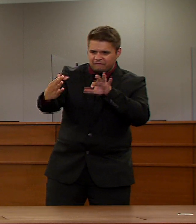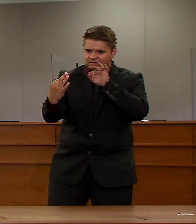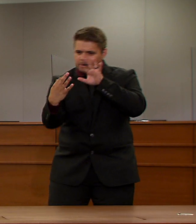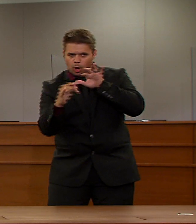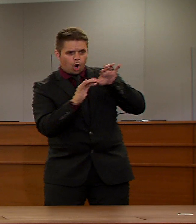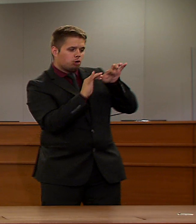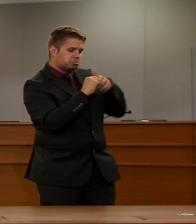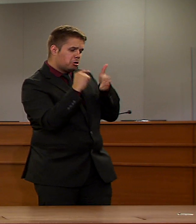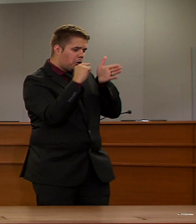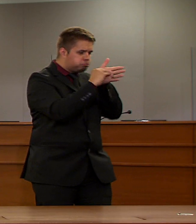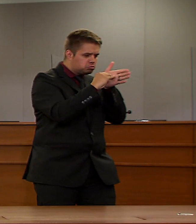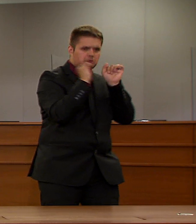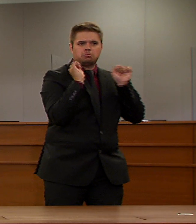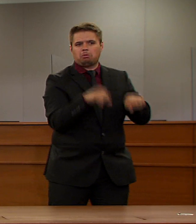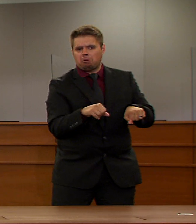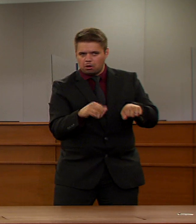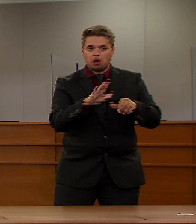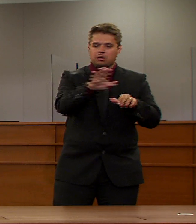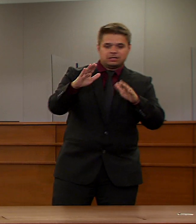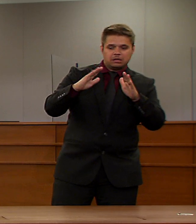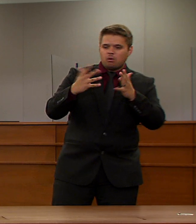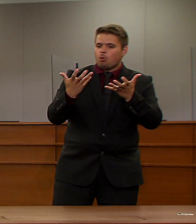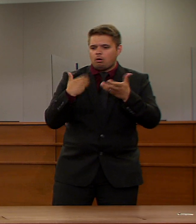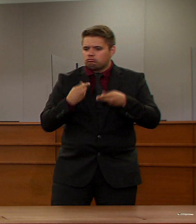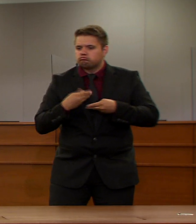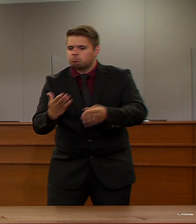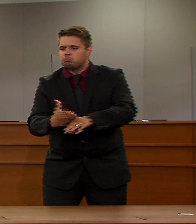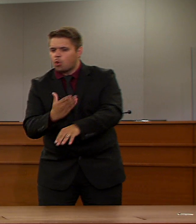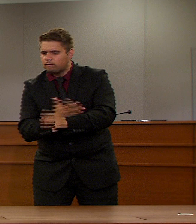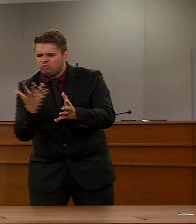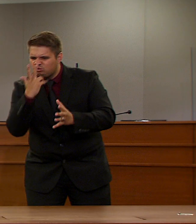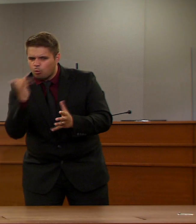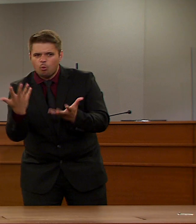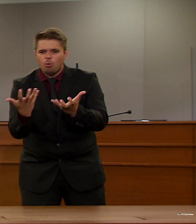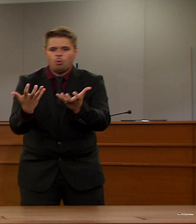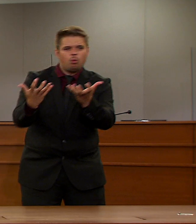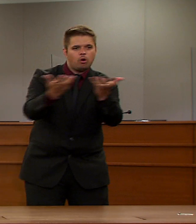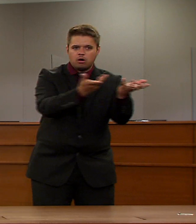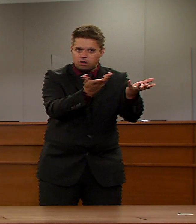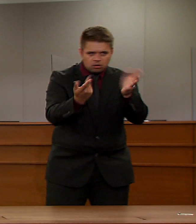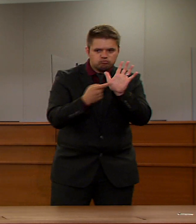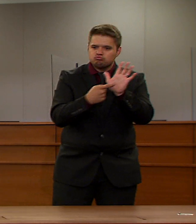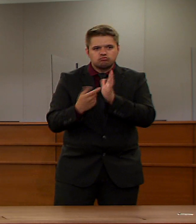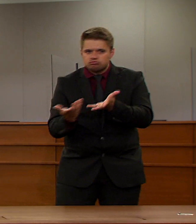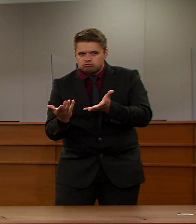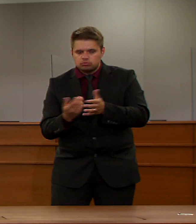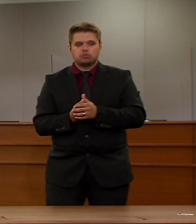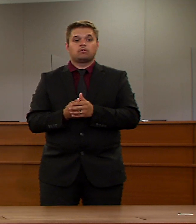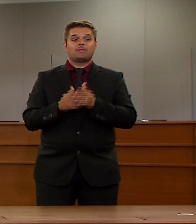And we'll be implementing an online budget simulation tool to engage and get feedback from you